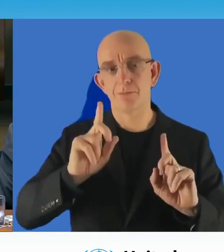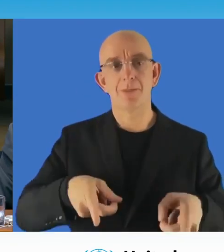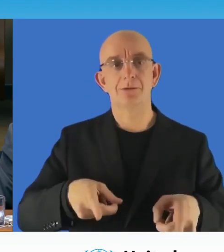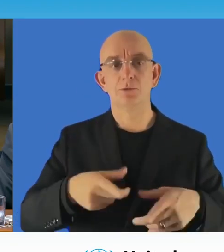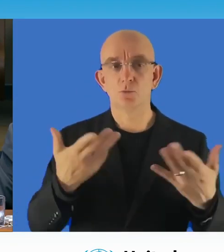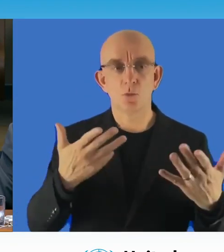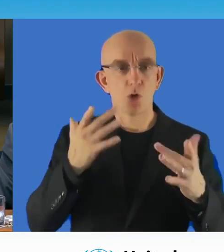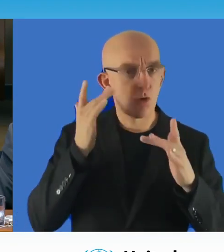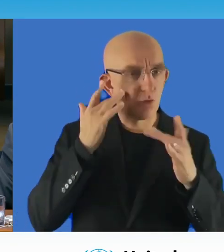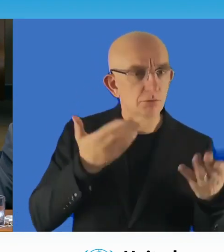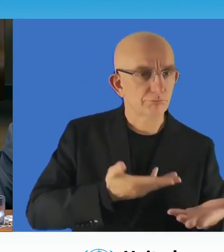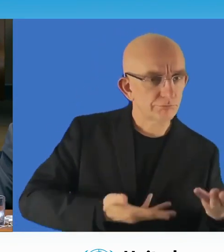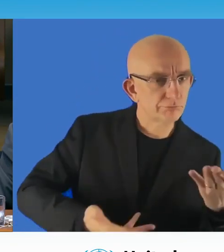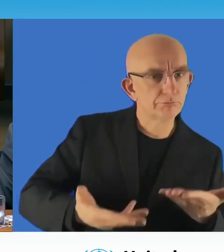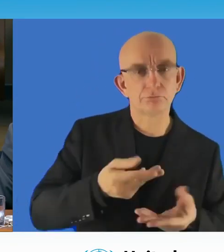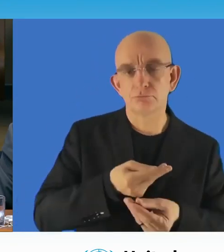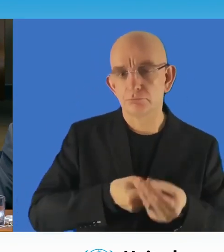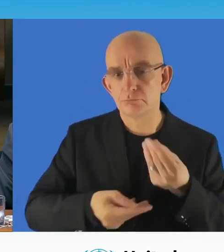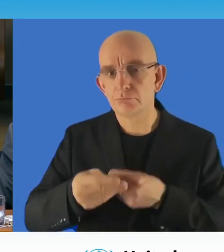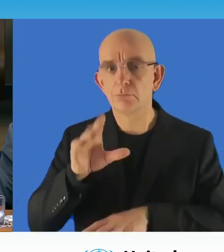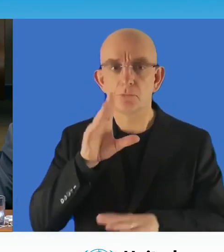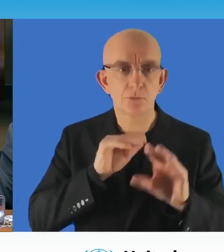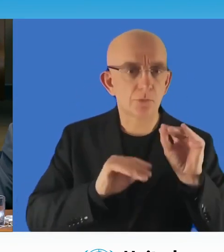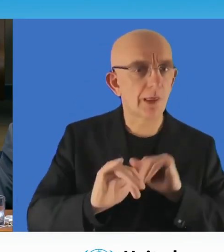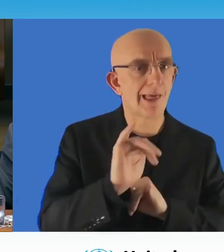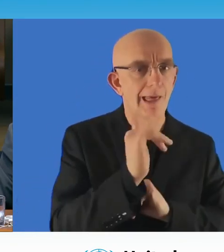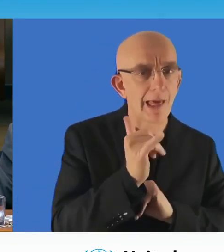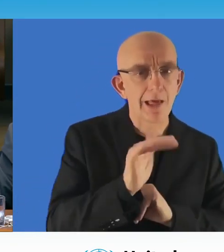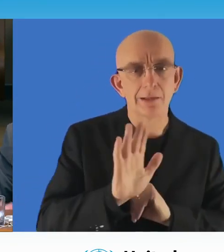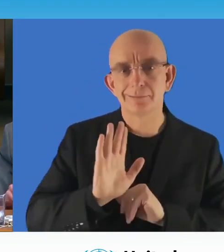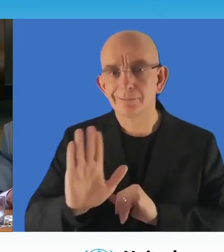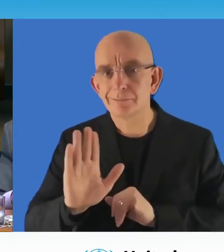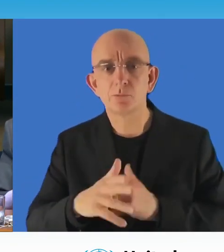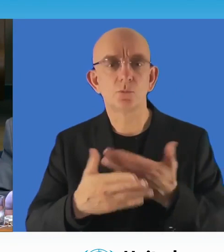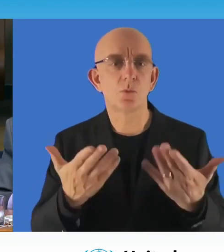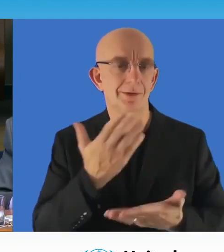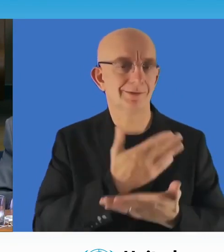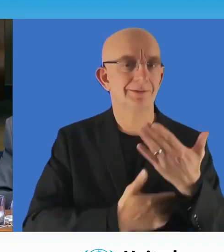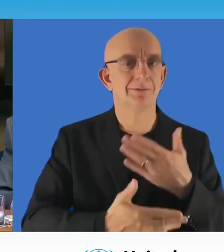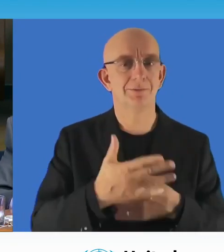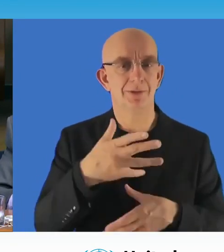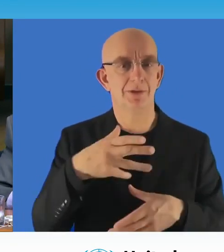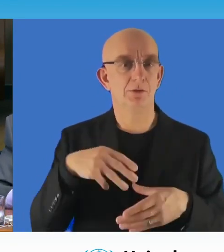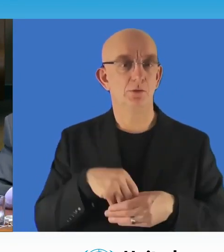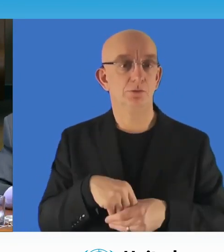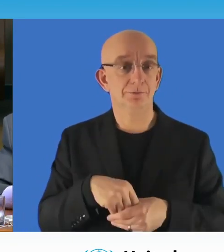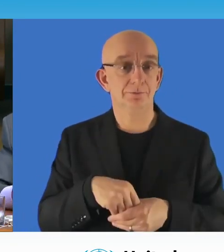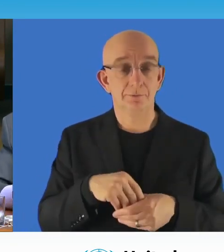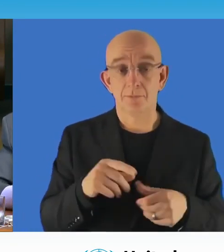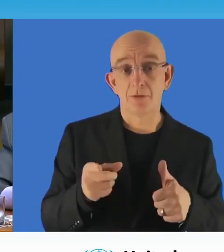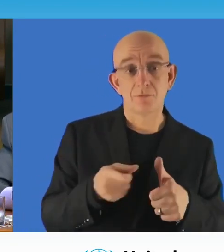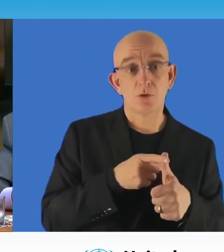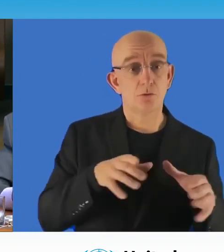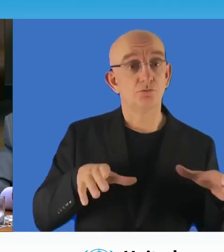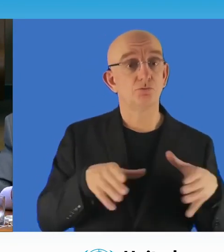the first group we developed was our ILO undis custodians a dozen or so colleagues throughout the